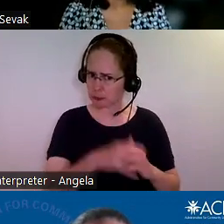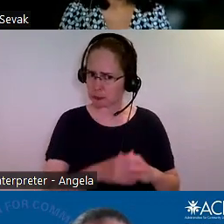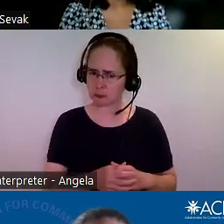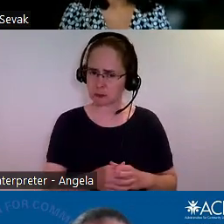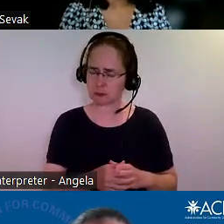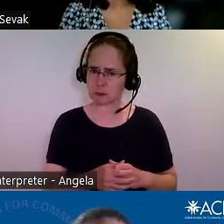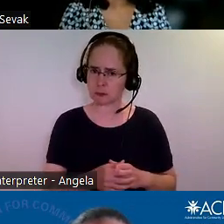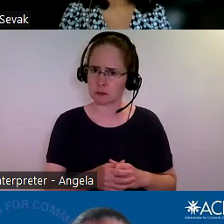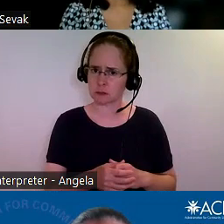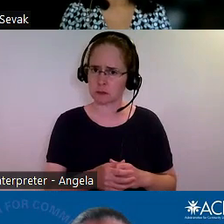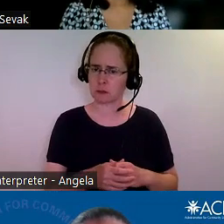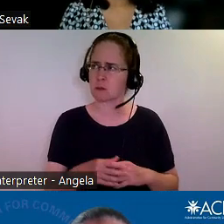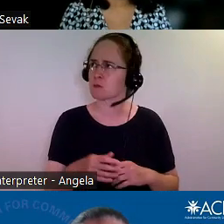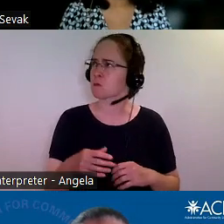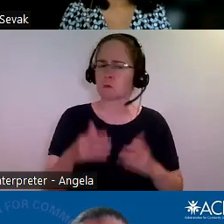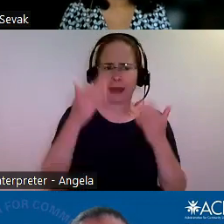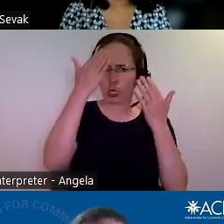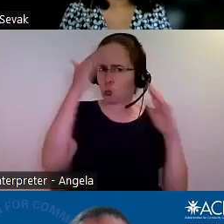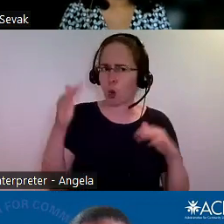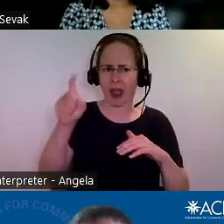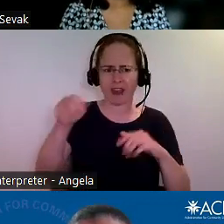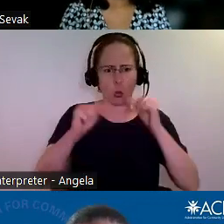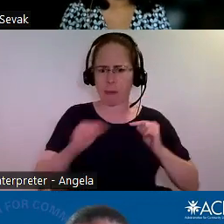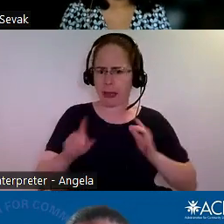(Purvi Sevak) I do not know. I would have to go back and check. Yeah,